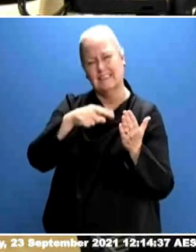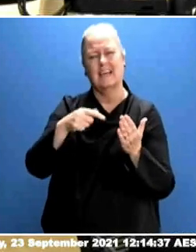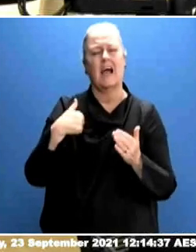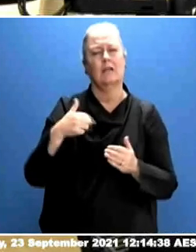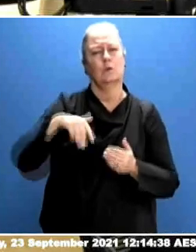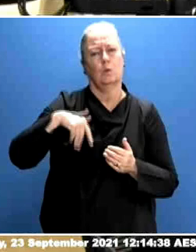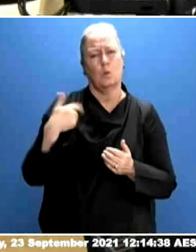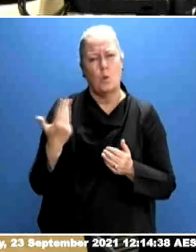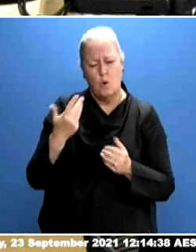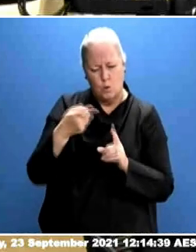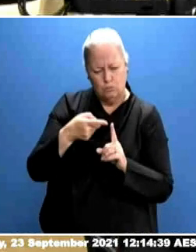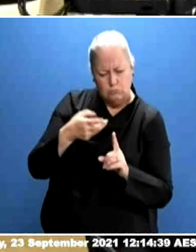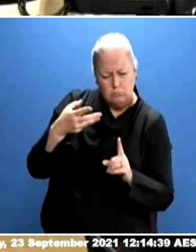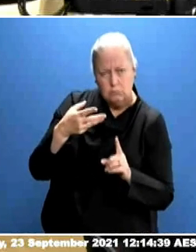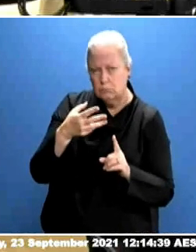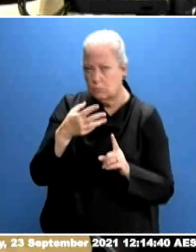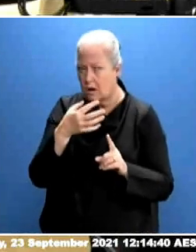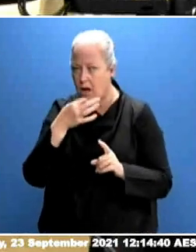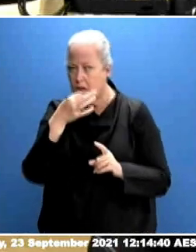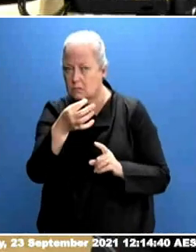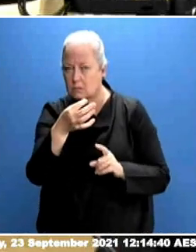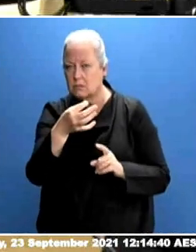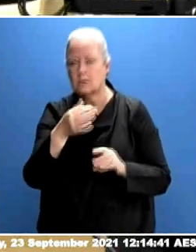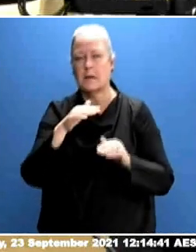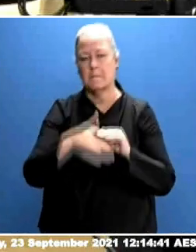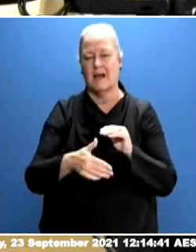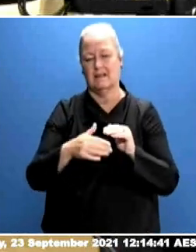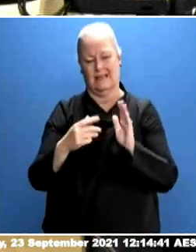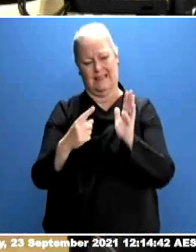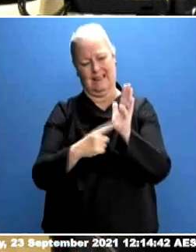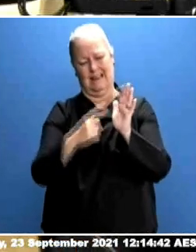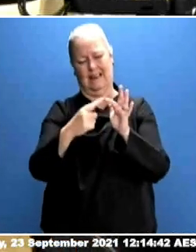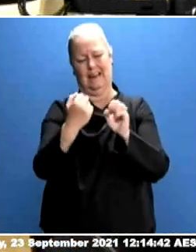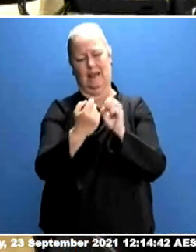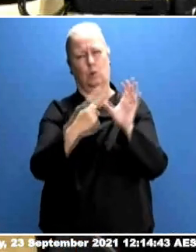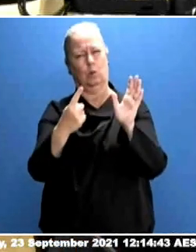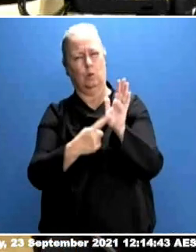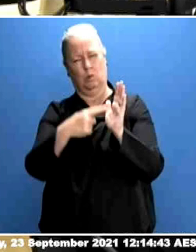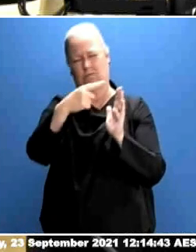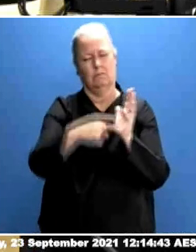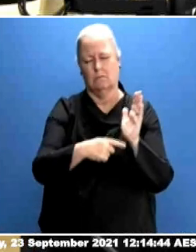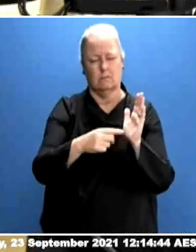specifically from your legal point of view about what your opinion